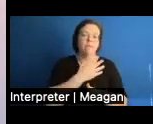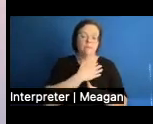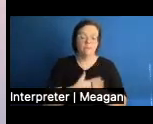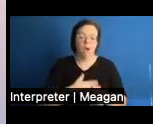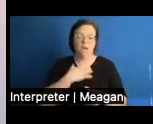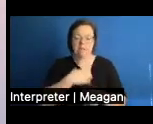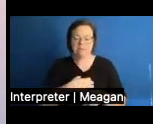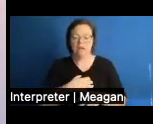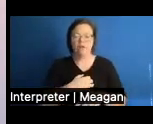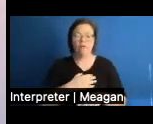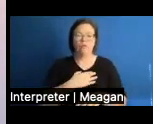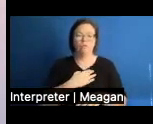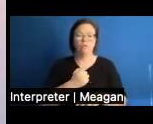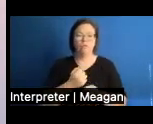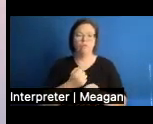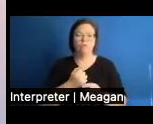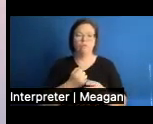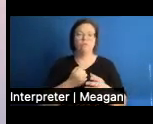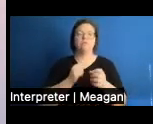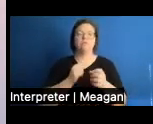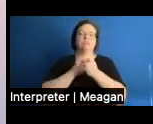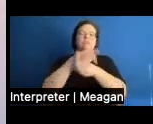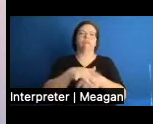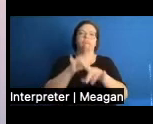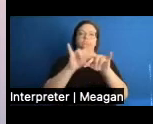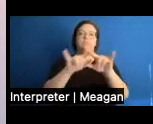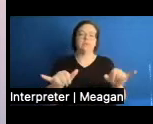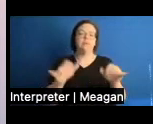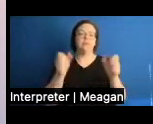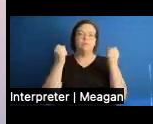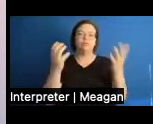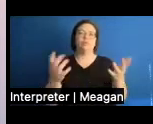It's, it's overflowing at the same time. Like there's so much sound in this poem.